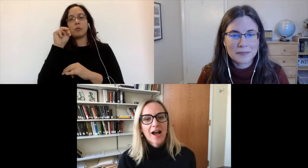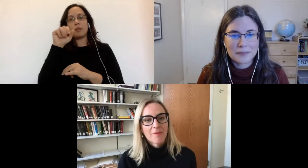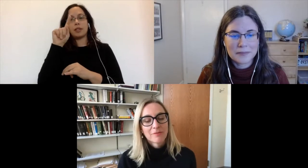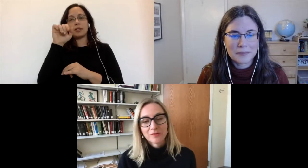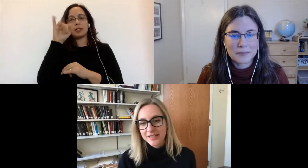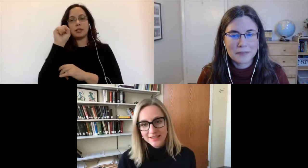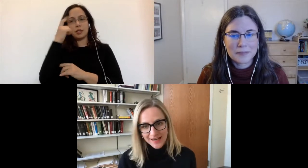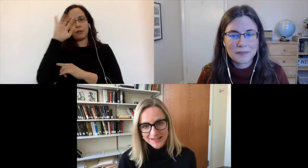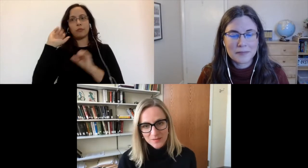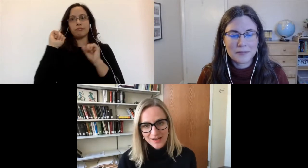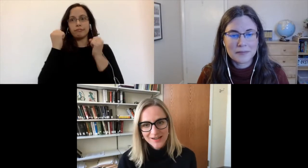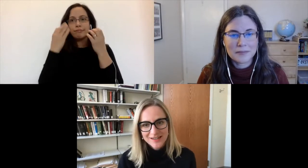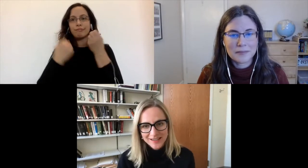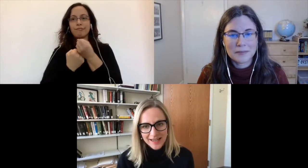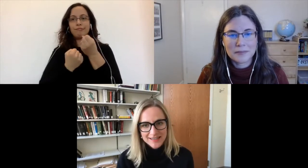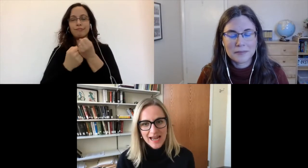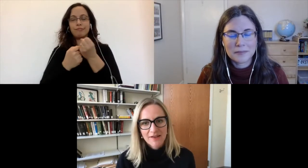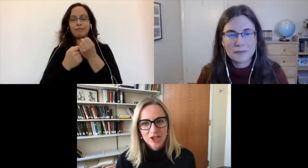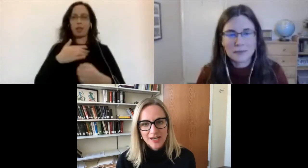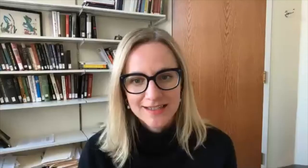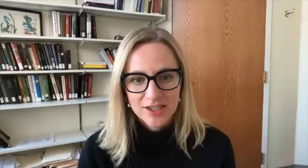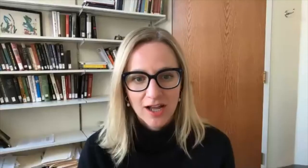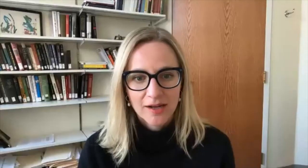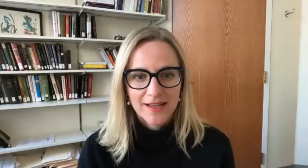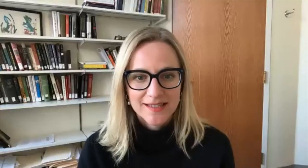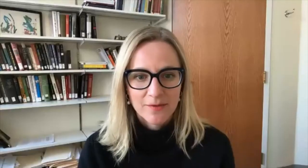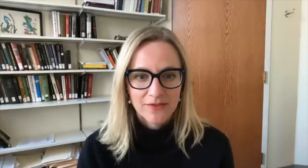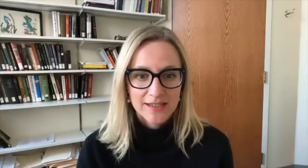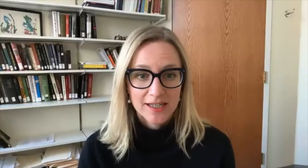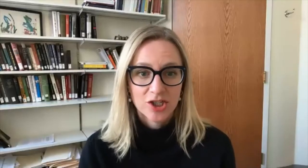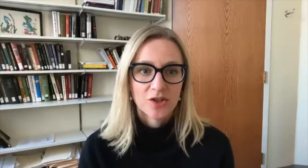I'm really delighted to be here and delighted to have a chance to talk about some of these issues